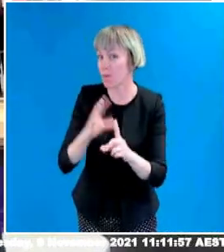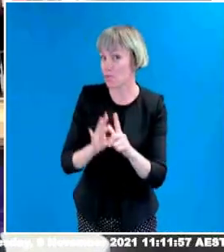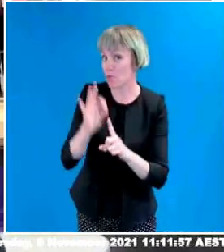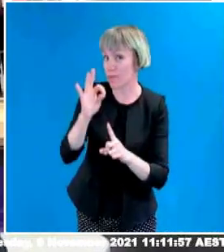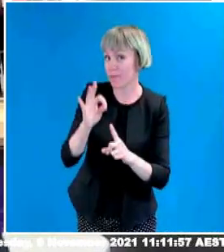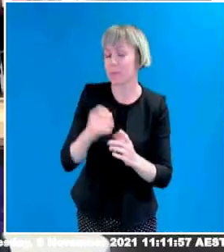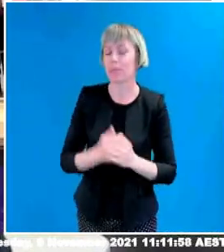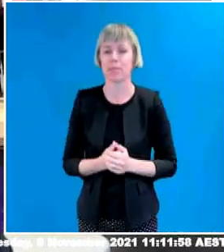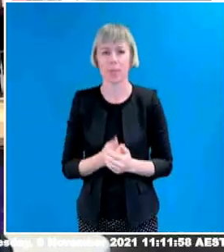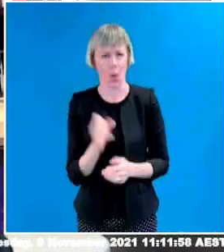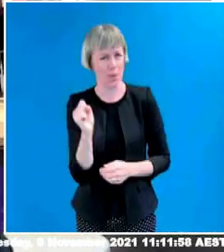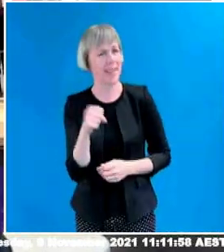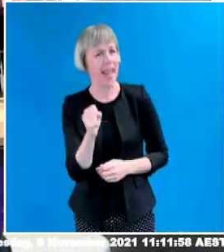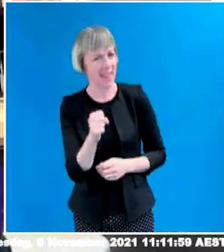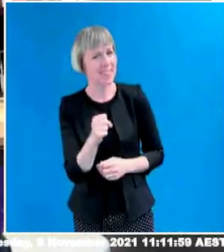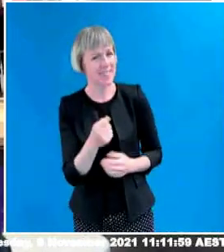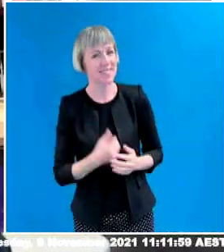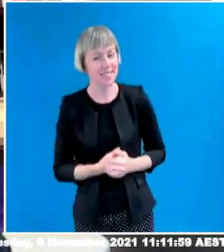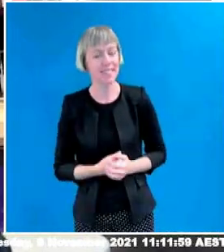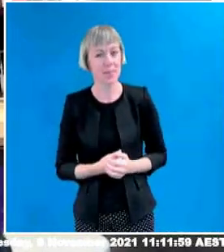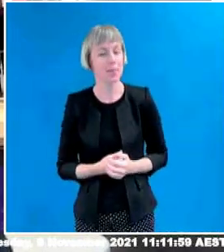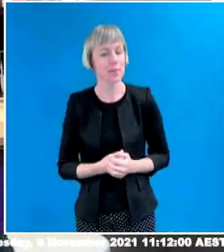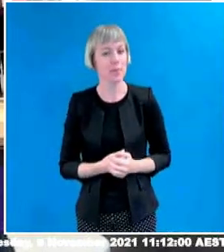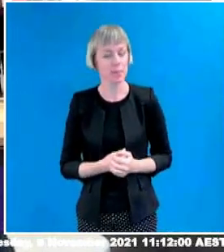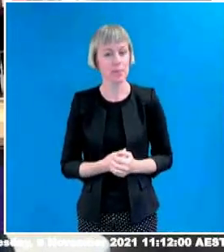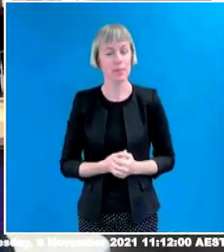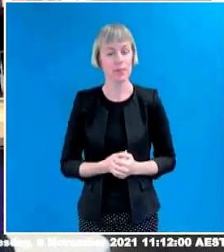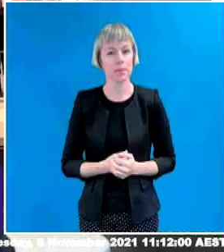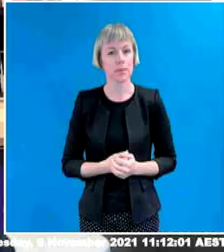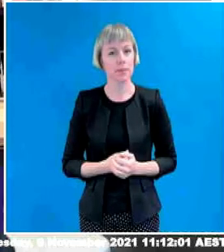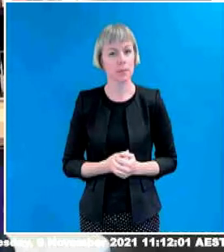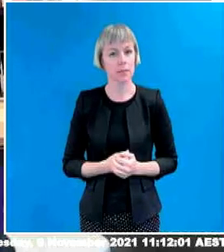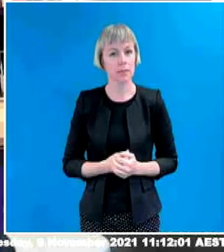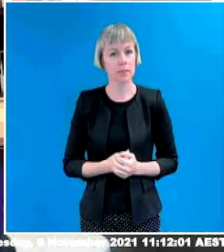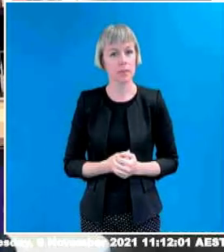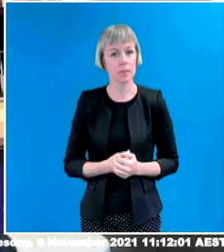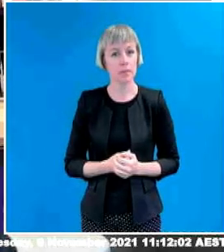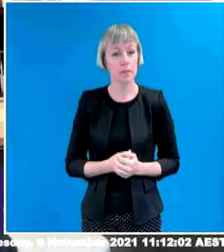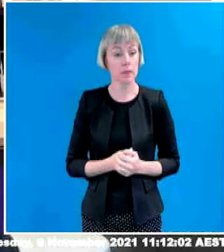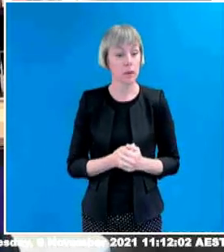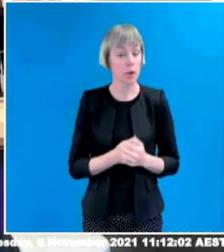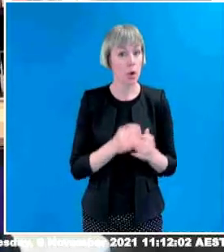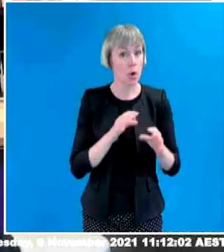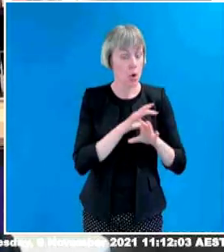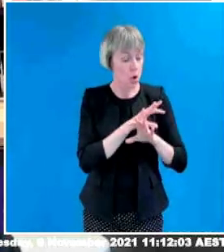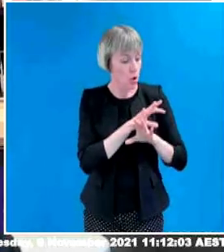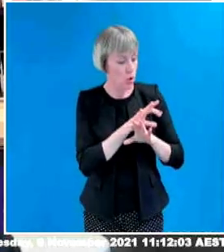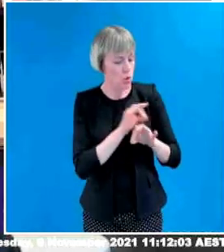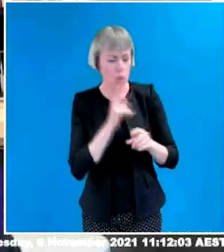I think that's so true. It's not an absence which means it's not relevant, it's an absence which